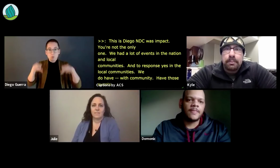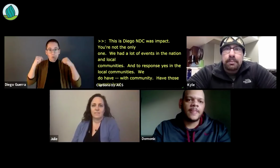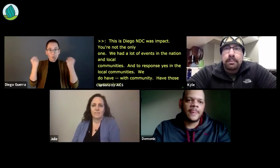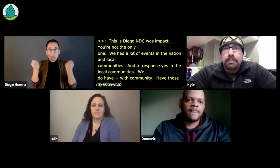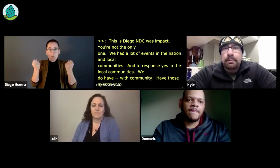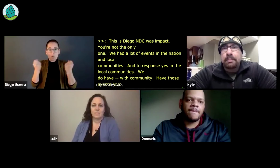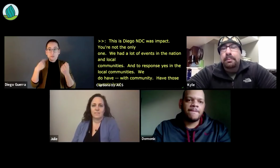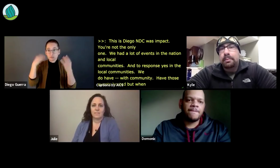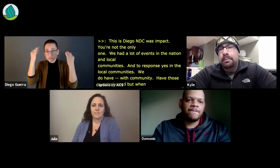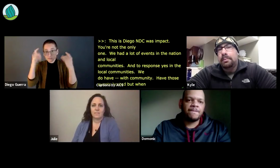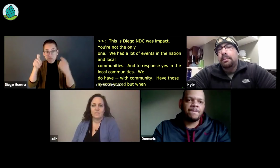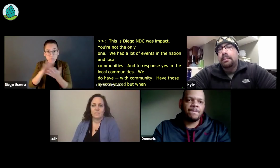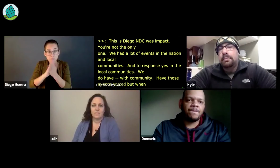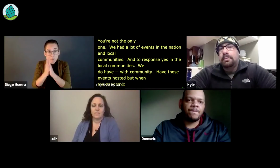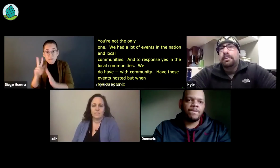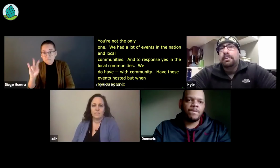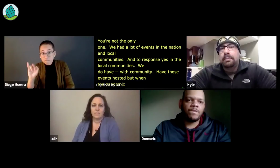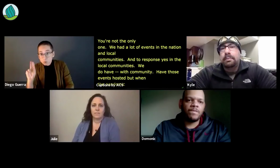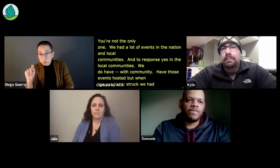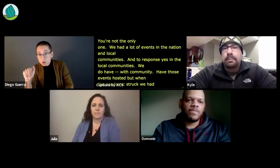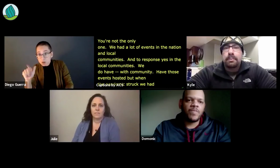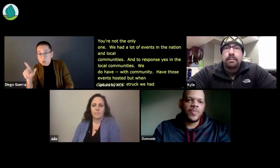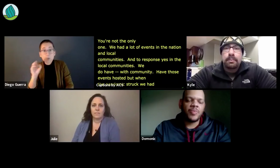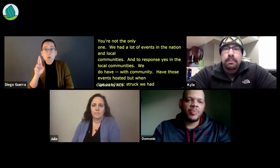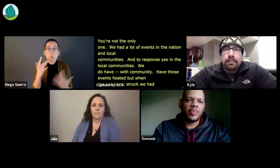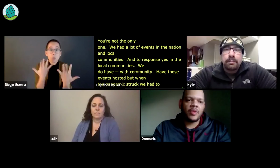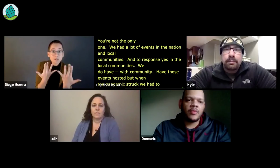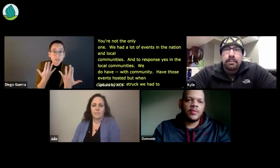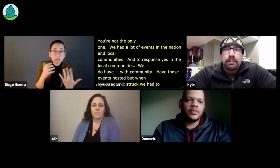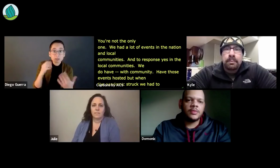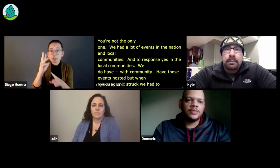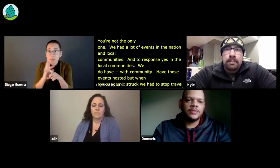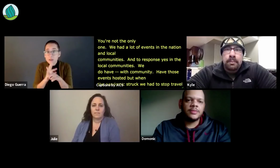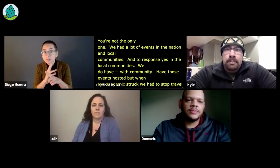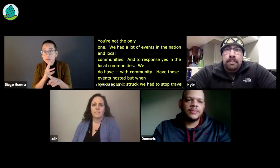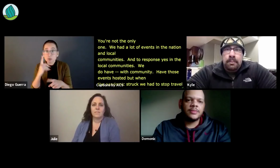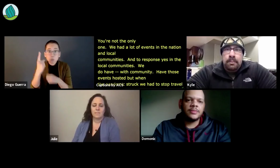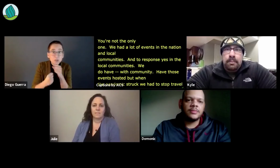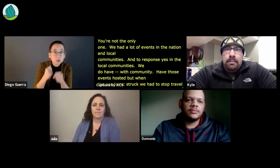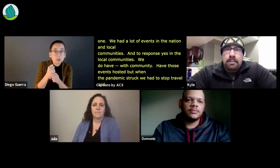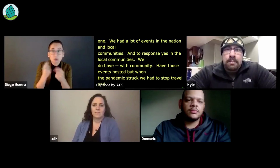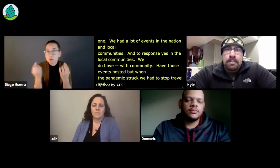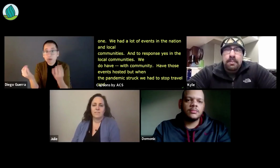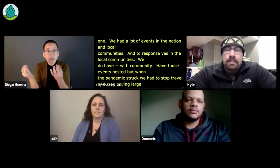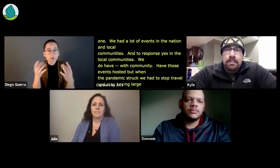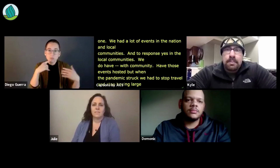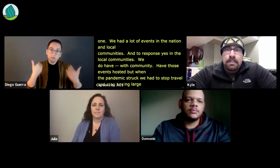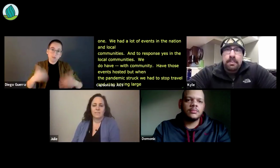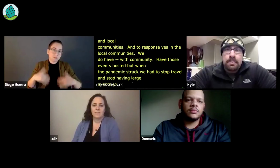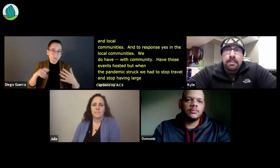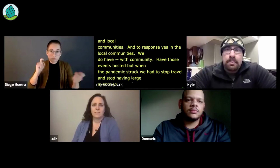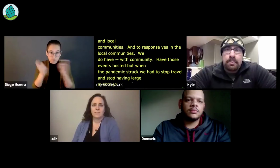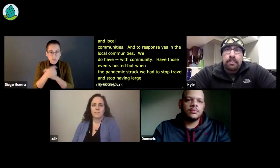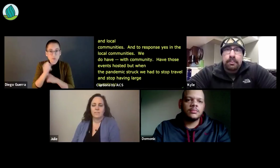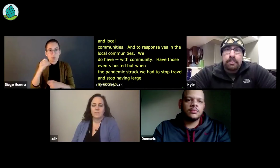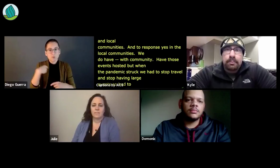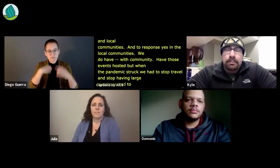so we had to put that on hold. We had to figure out if it was going to become virtual if things would change.